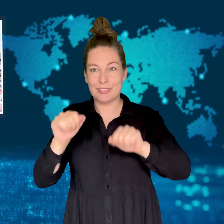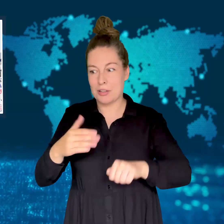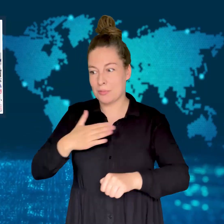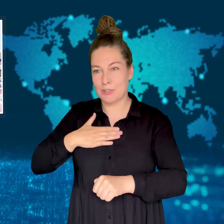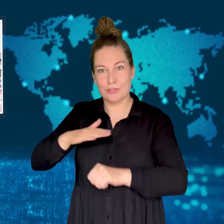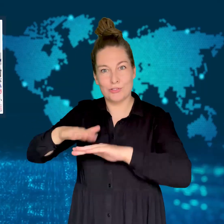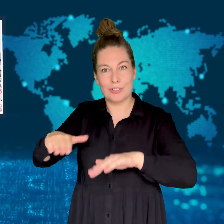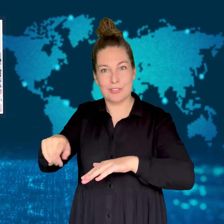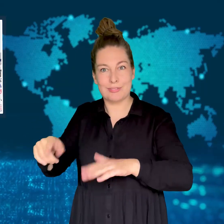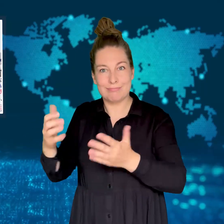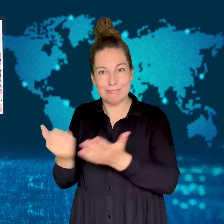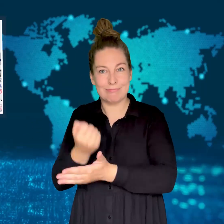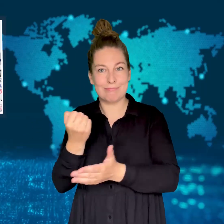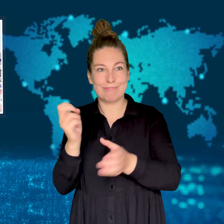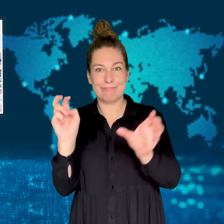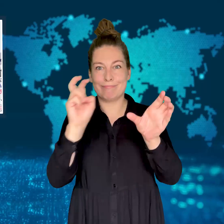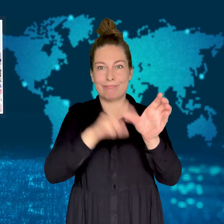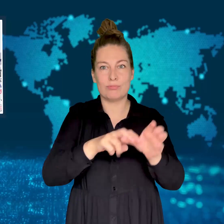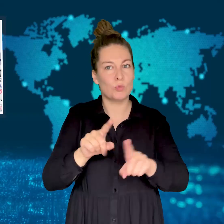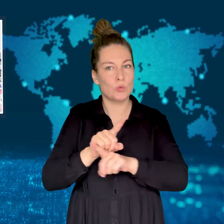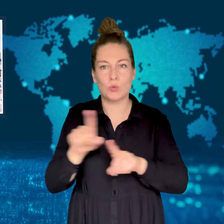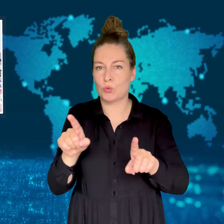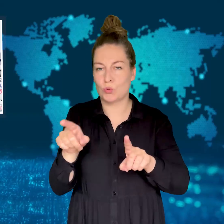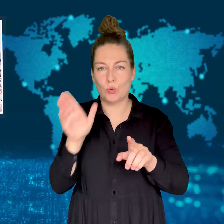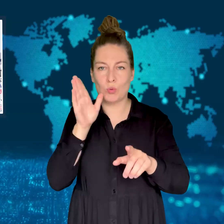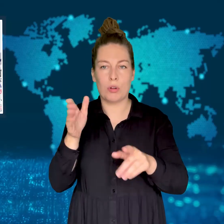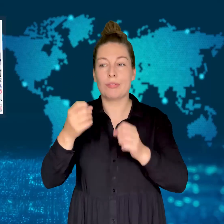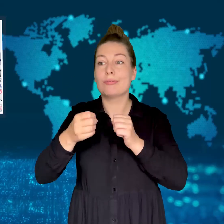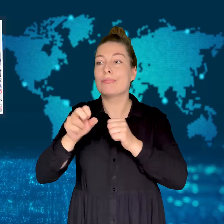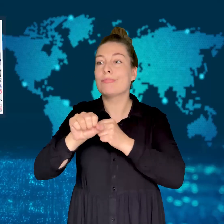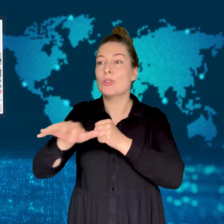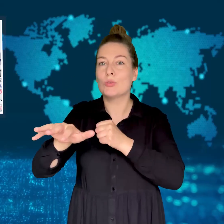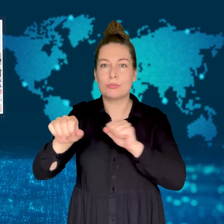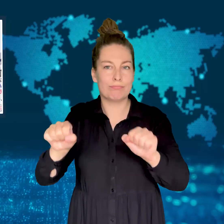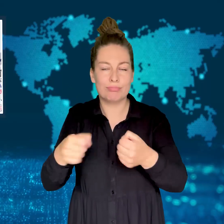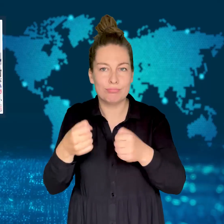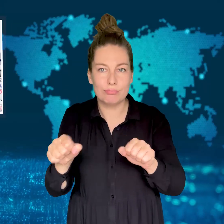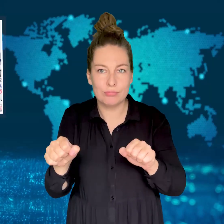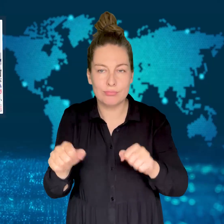Therefore one's parents should have no bearing on the college process.